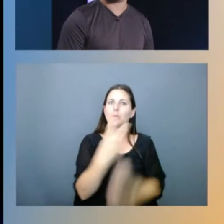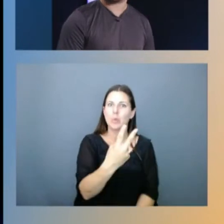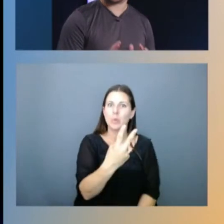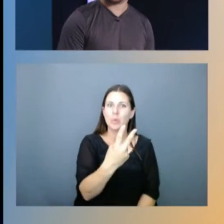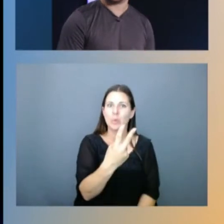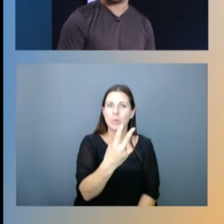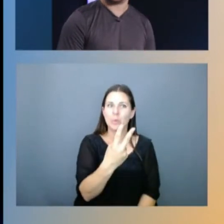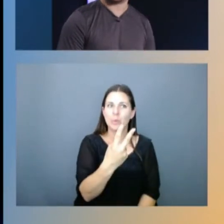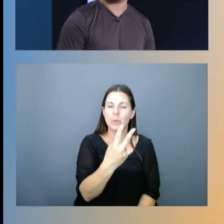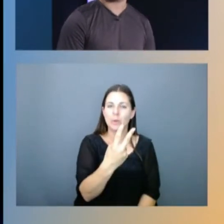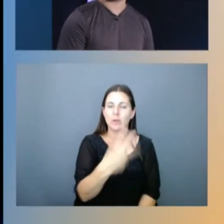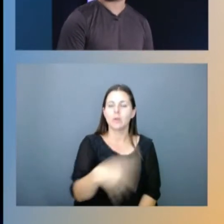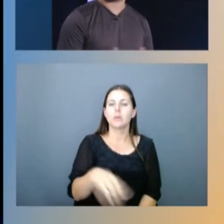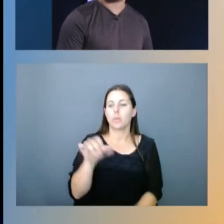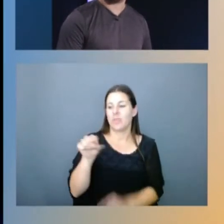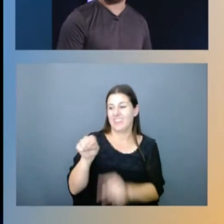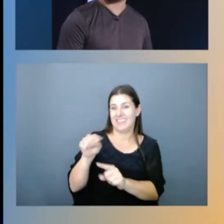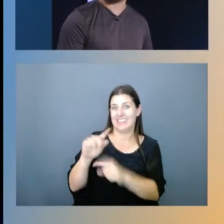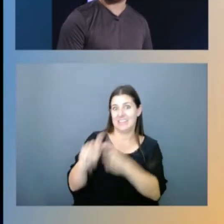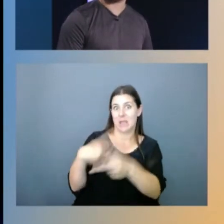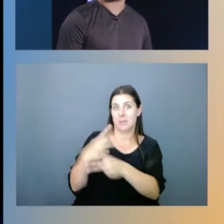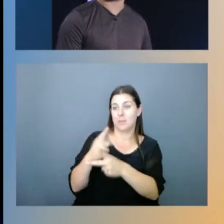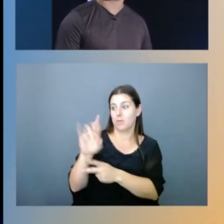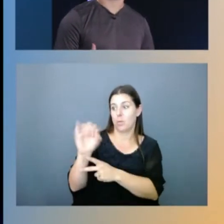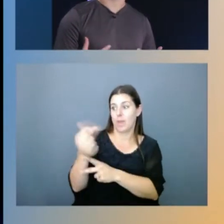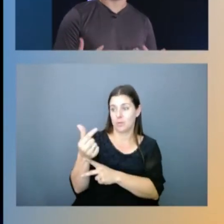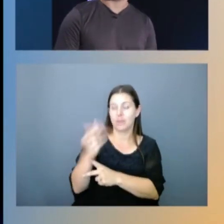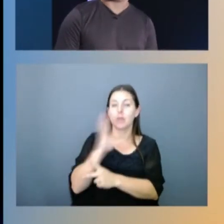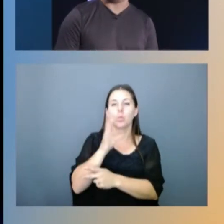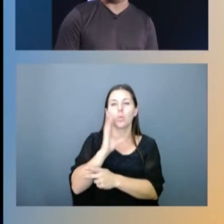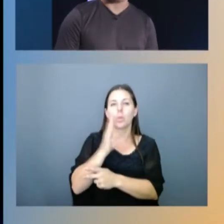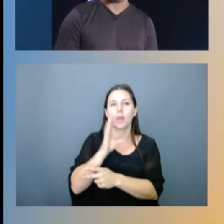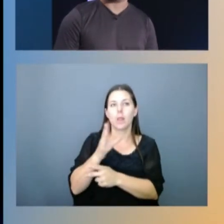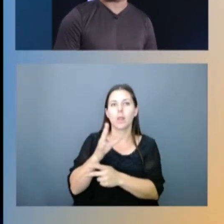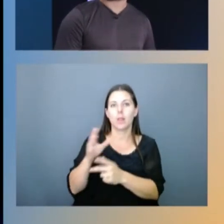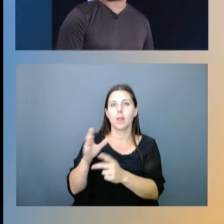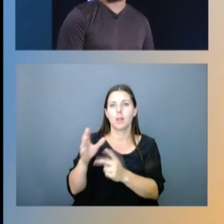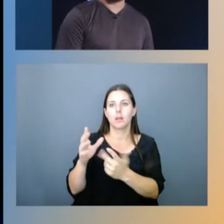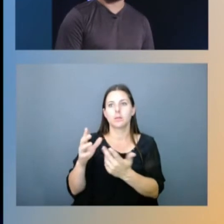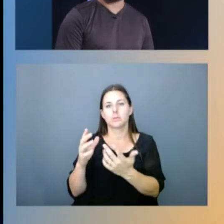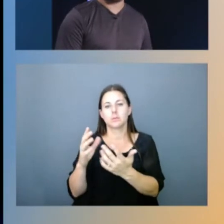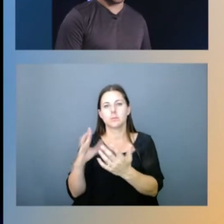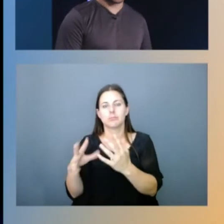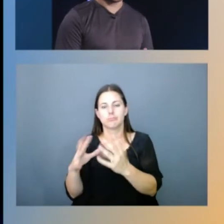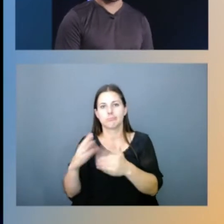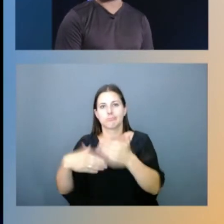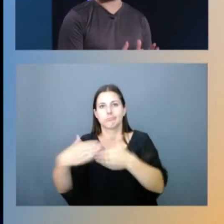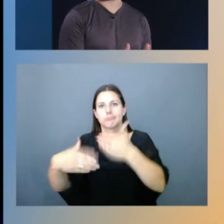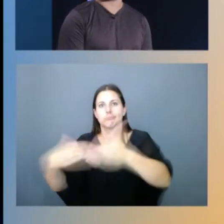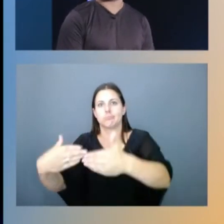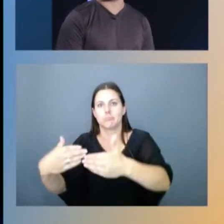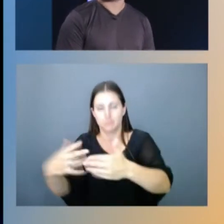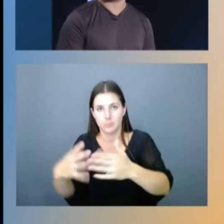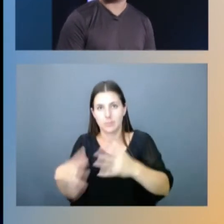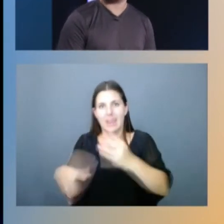solves it by performing the rounding in a probabilistic way. So what happens here is that we take this value, 1.2,